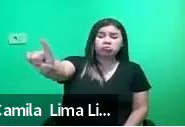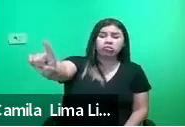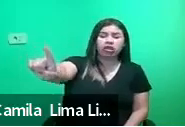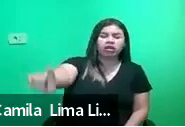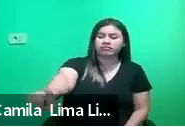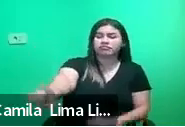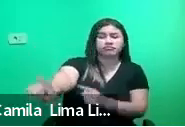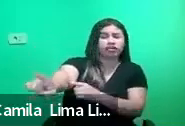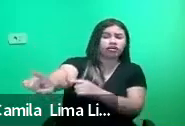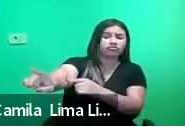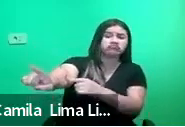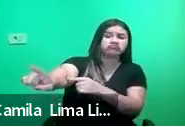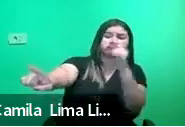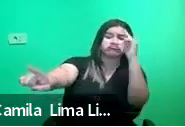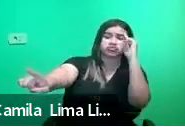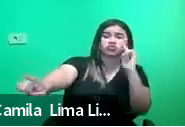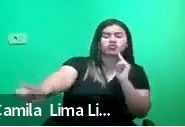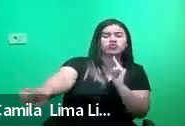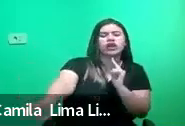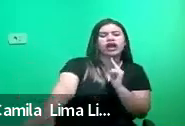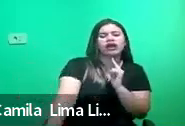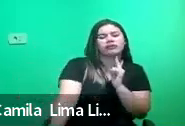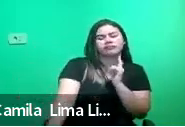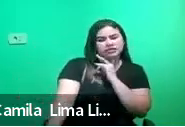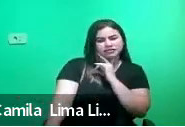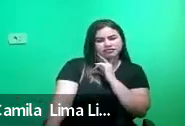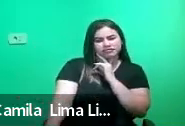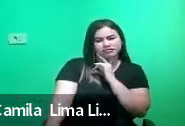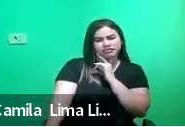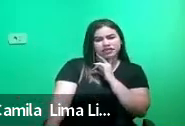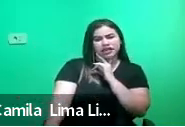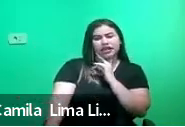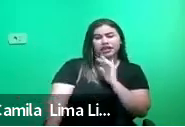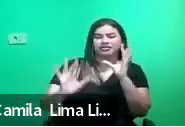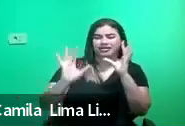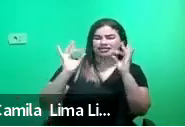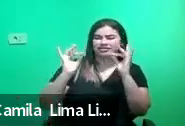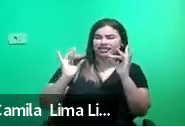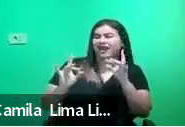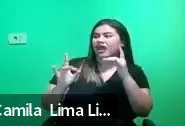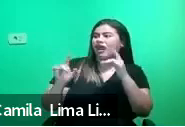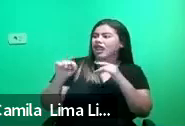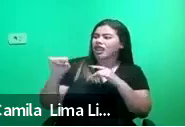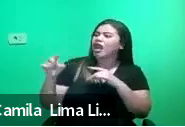or there's no explicit description description of the description of the child's interpretation tional inferential